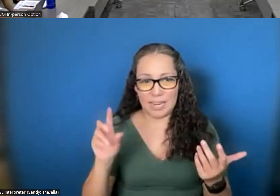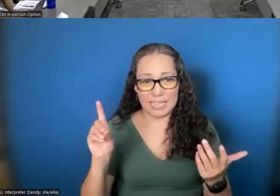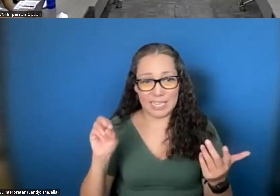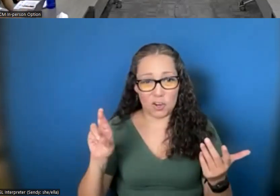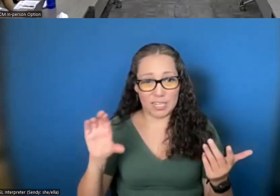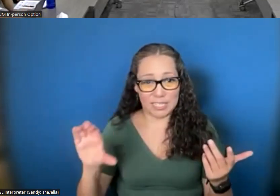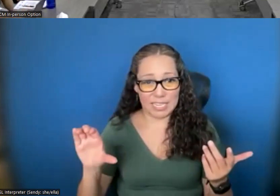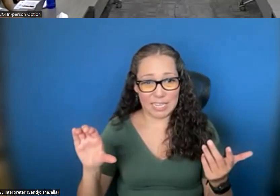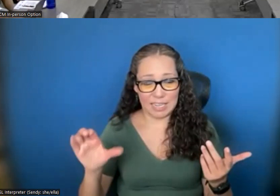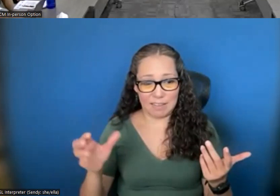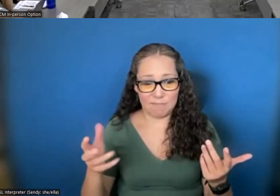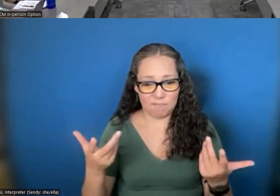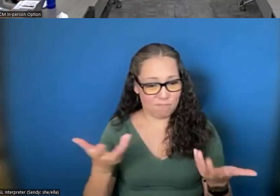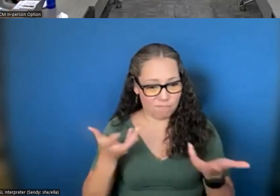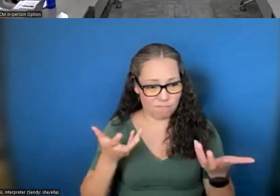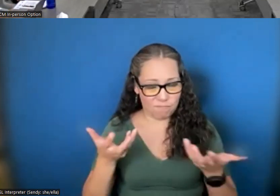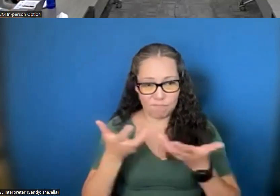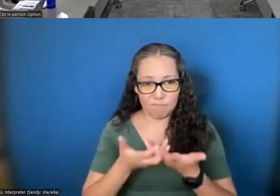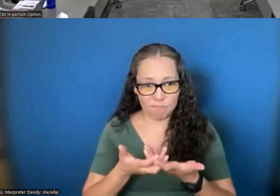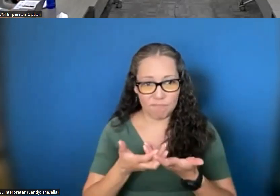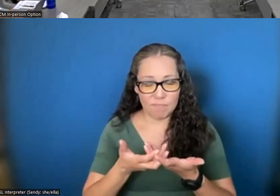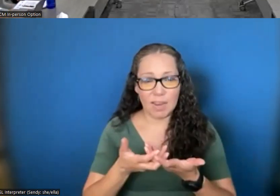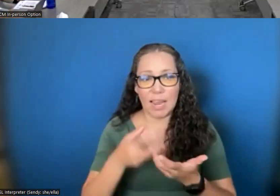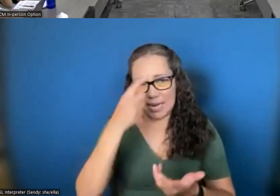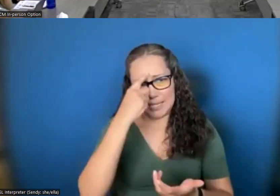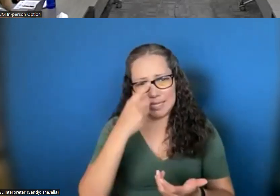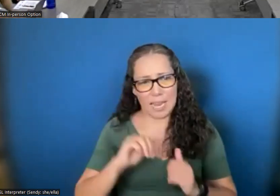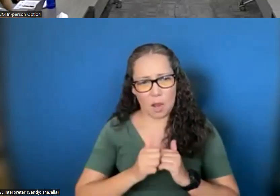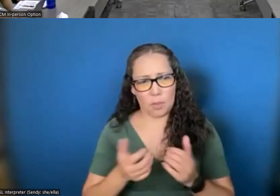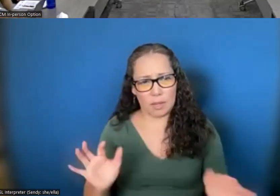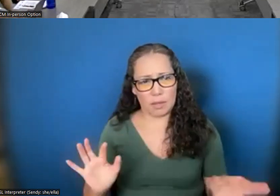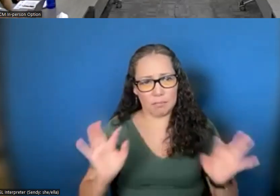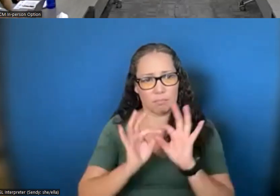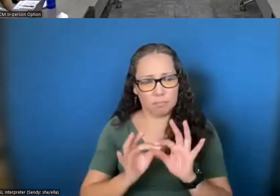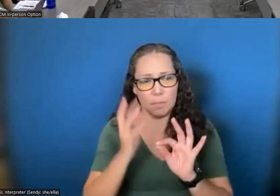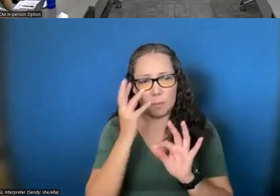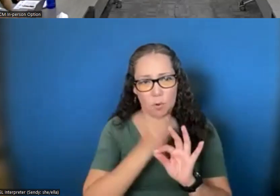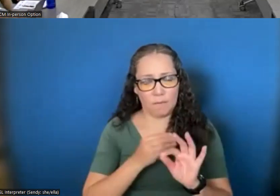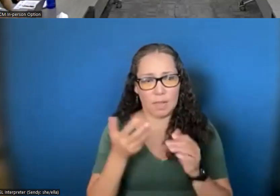see them like tying together beautifully when you look at the enhanced INR function of adrcs